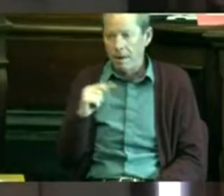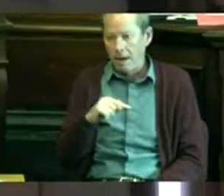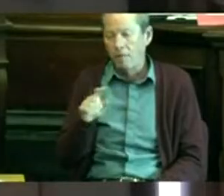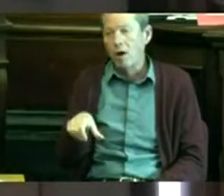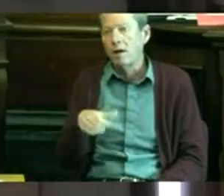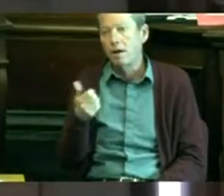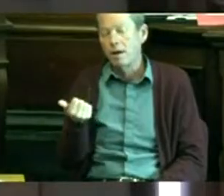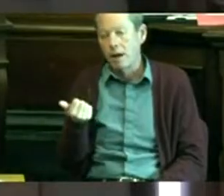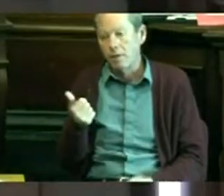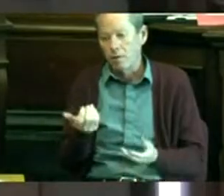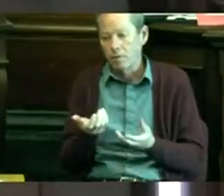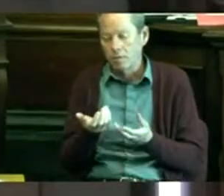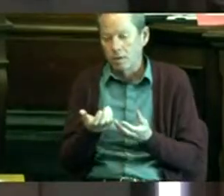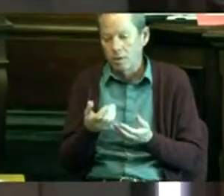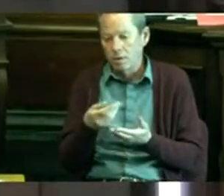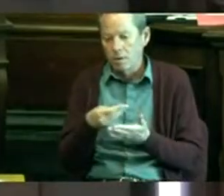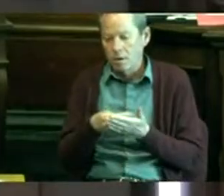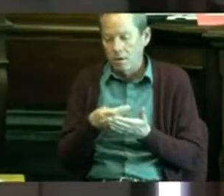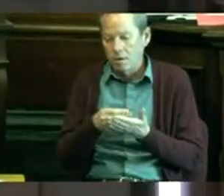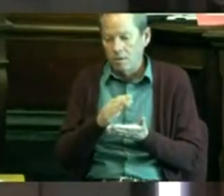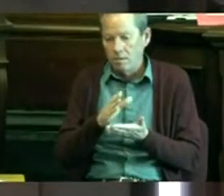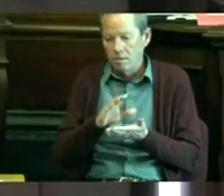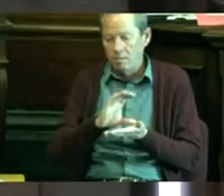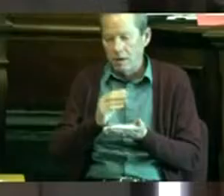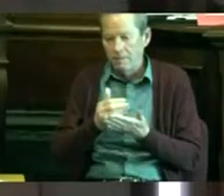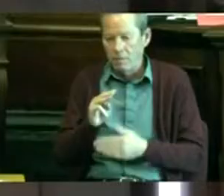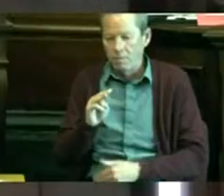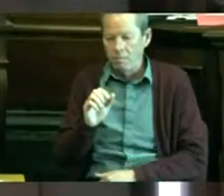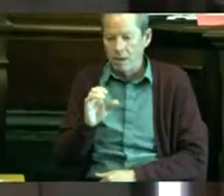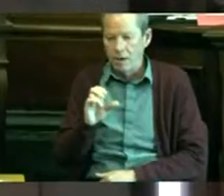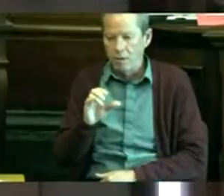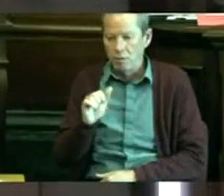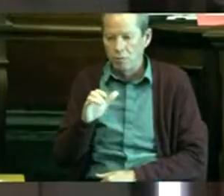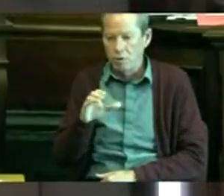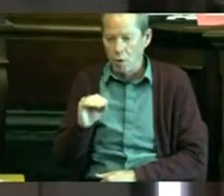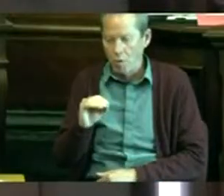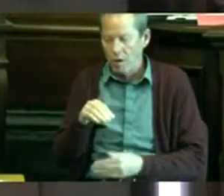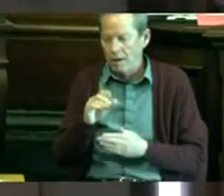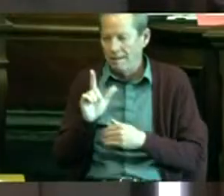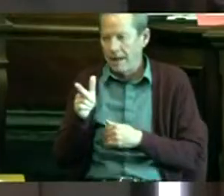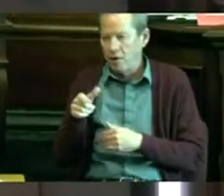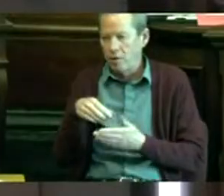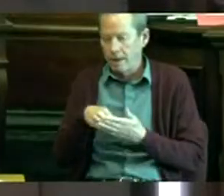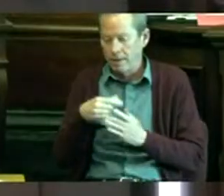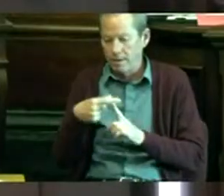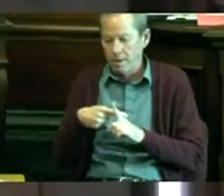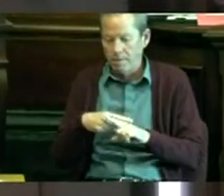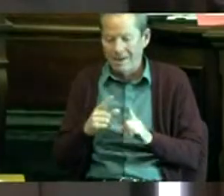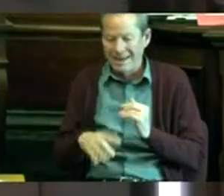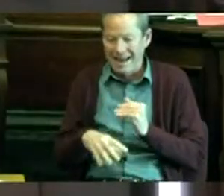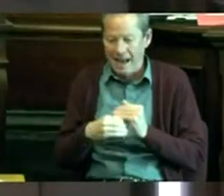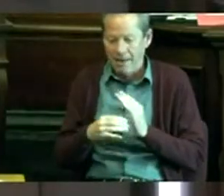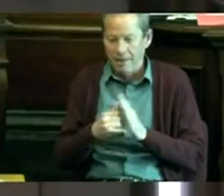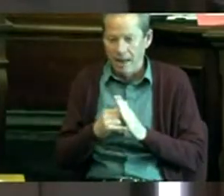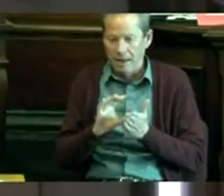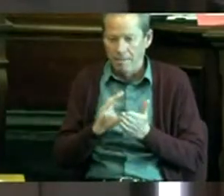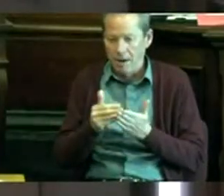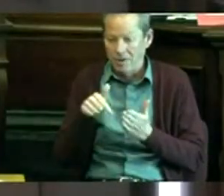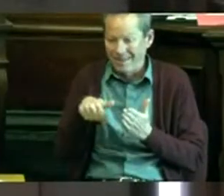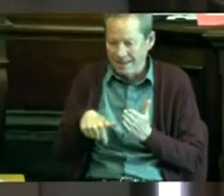be my personal recommendation to the council is to not have to come back for another pot of